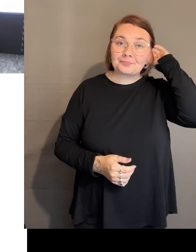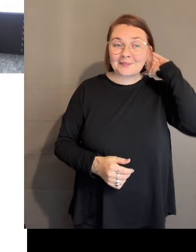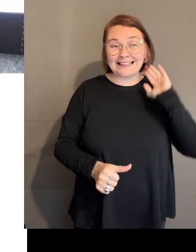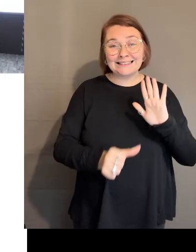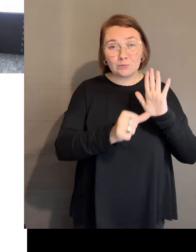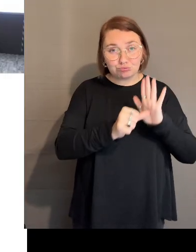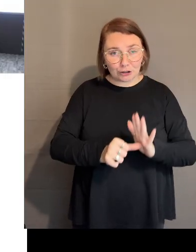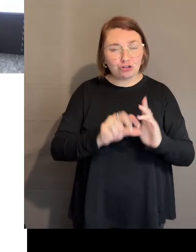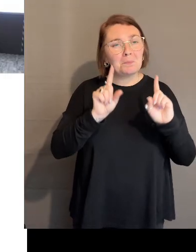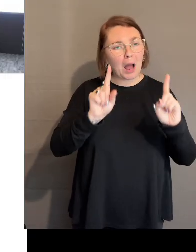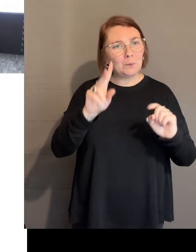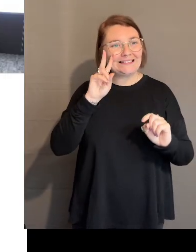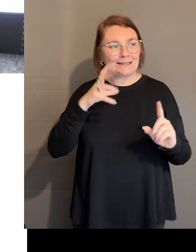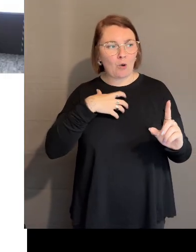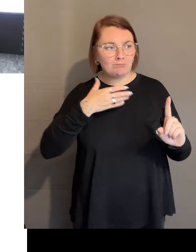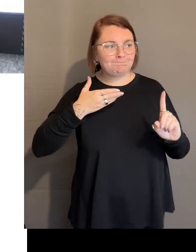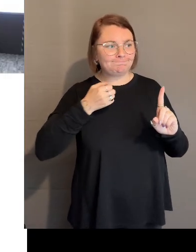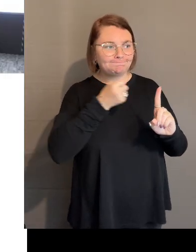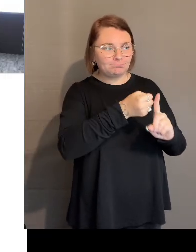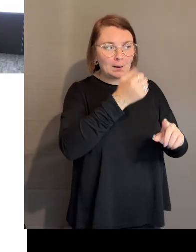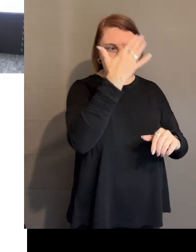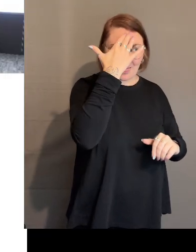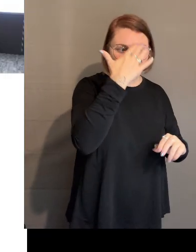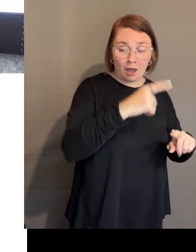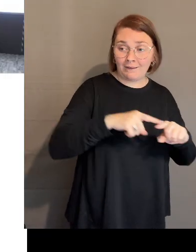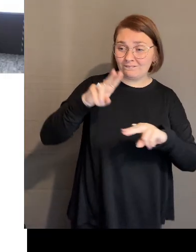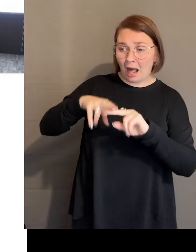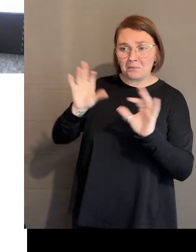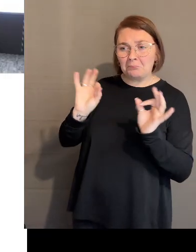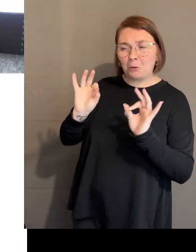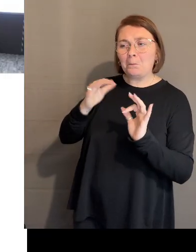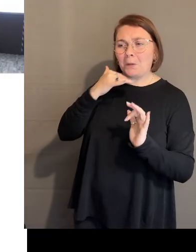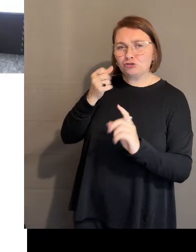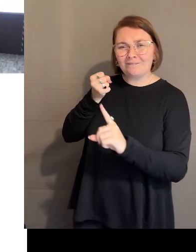In terms of depression, however, we see an effect for mothers, but not for fathers.